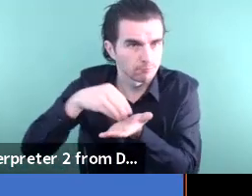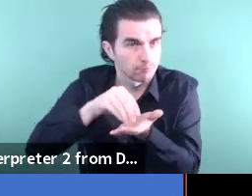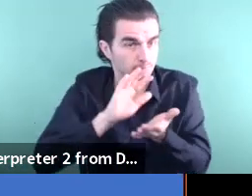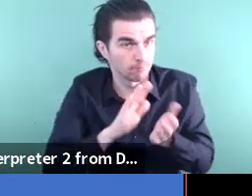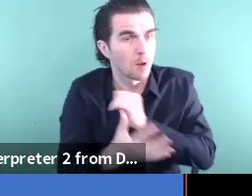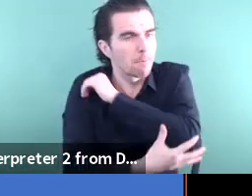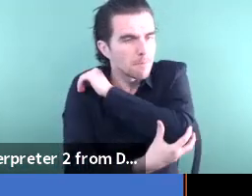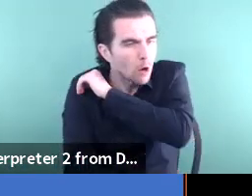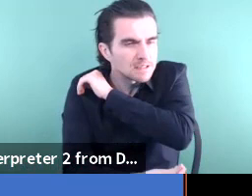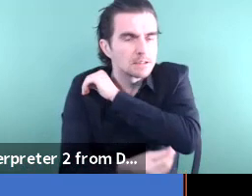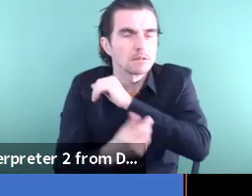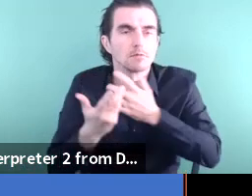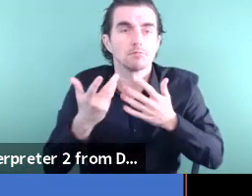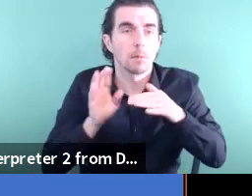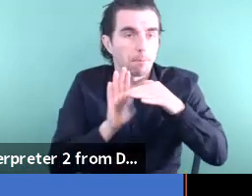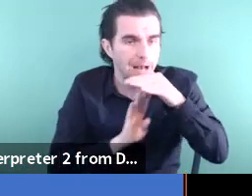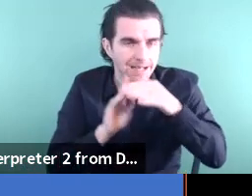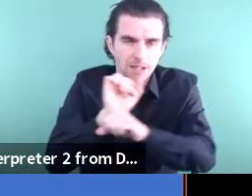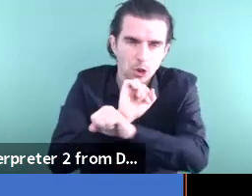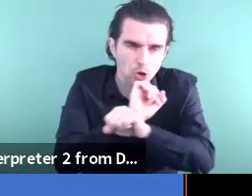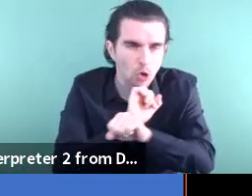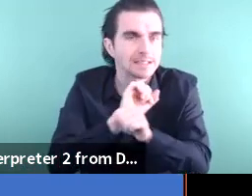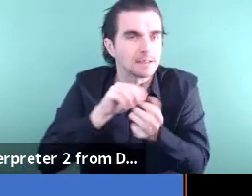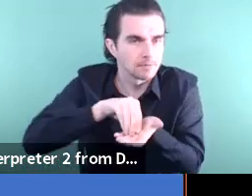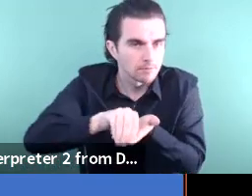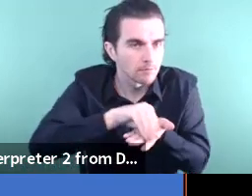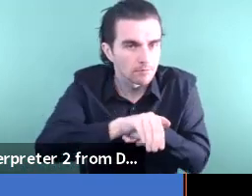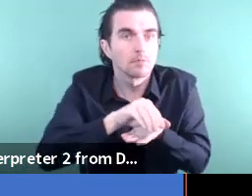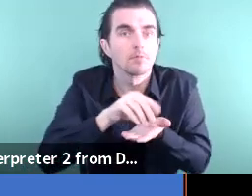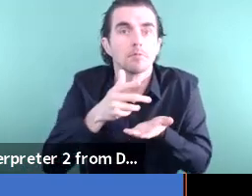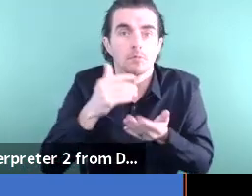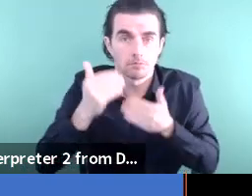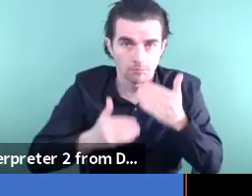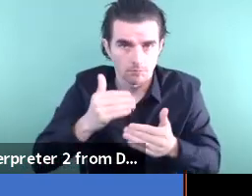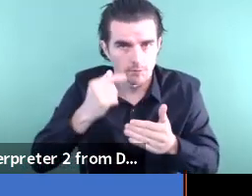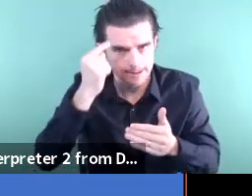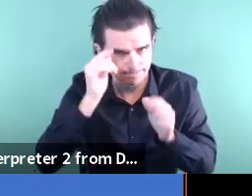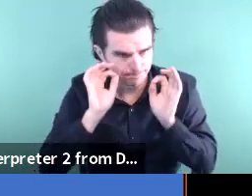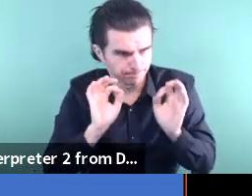have very little impact. Basically, persons with disabilities, bear the brunt of the cost. Let's